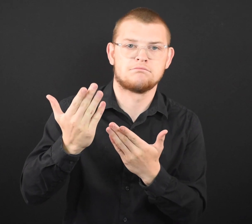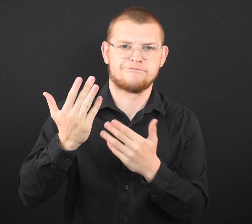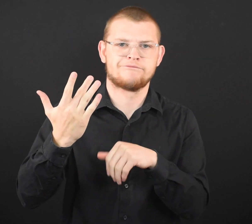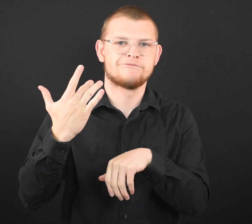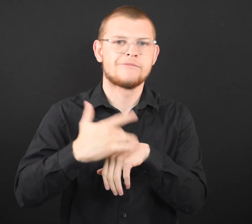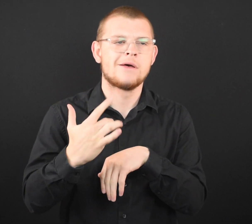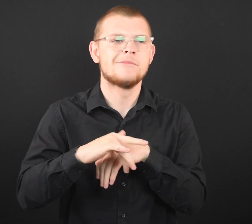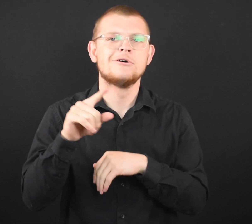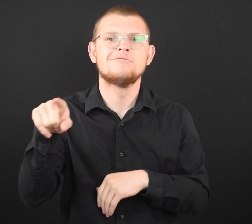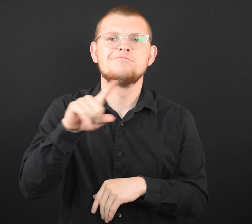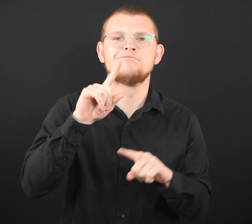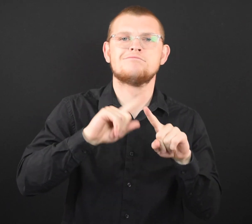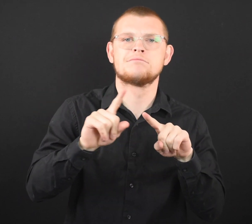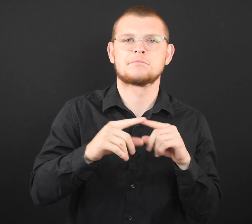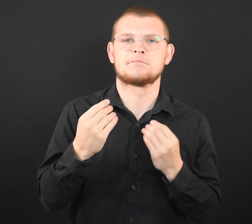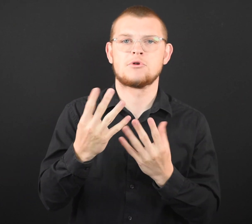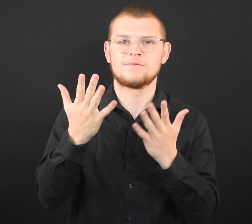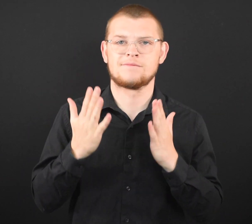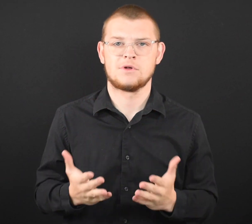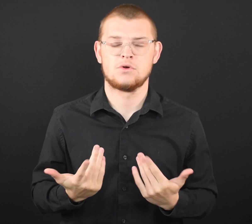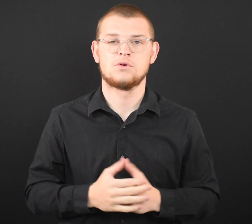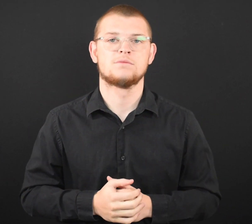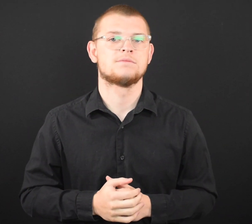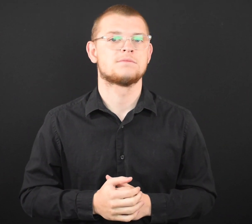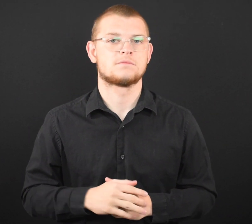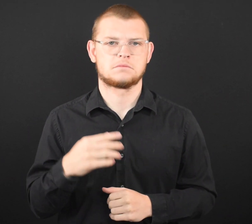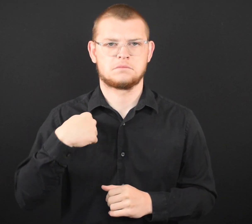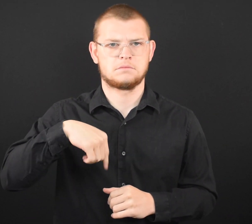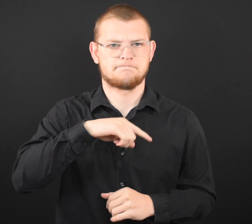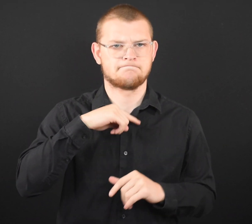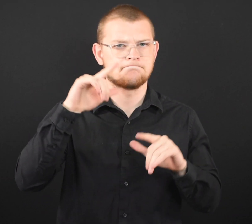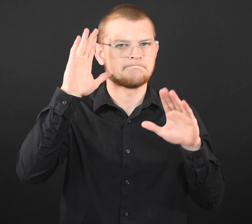available for providers, and we expect parents can make